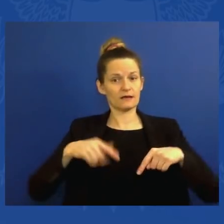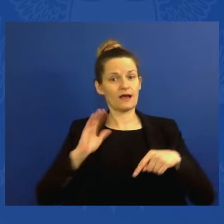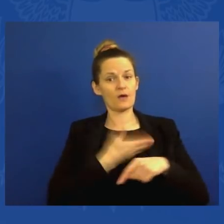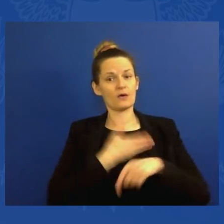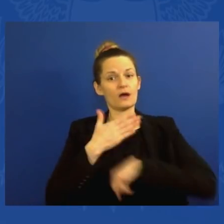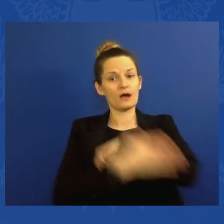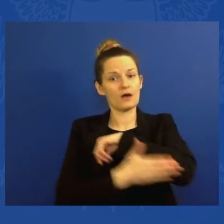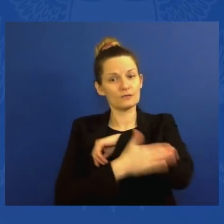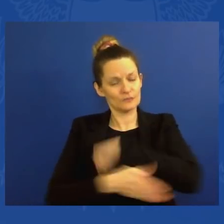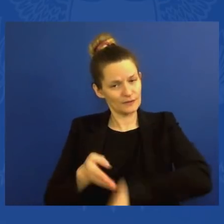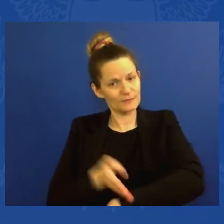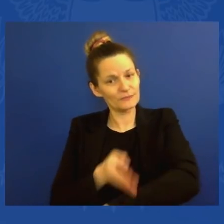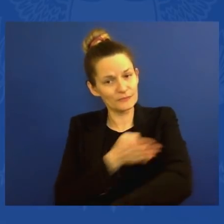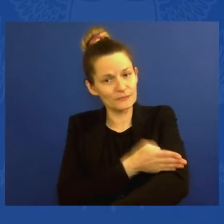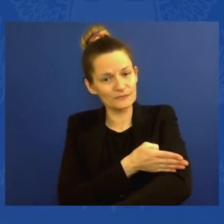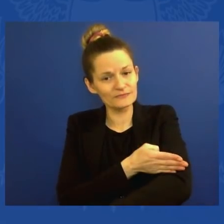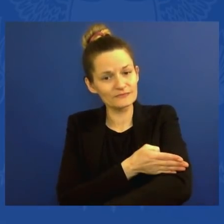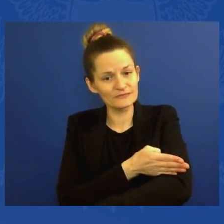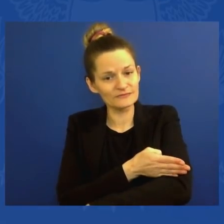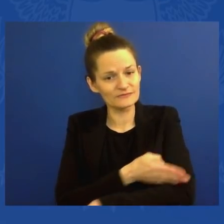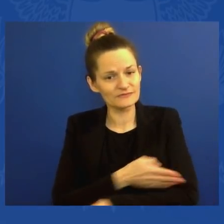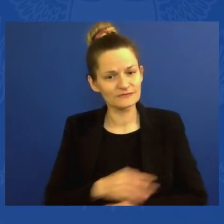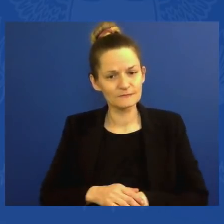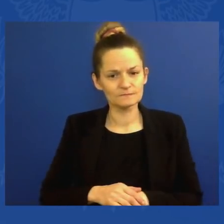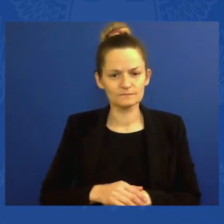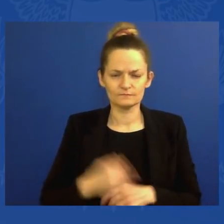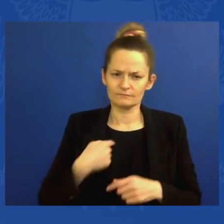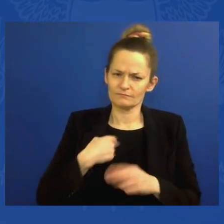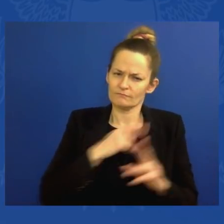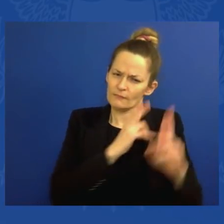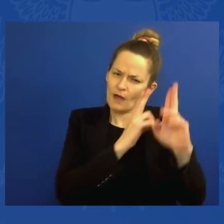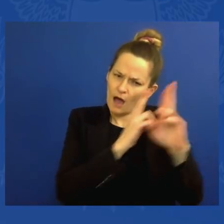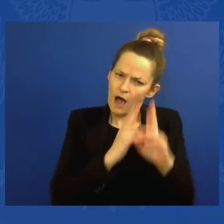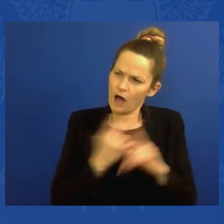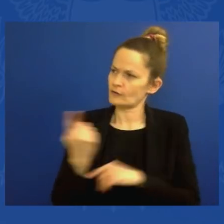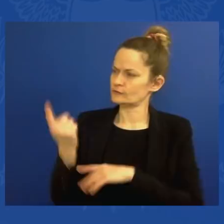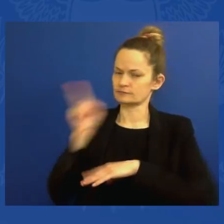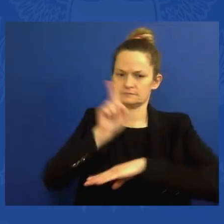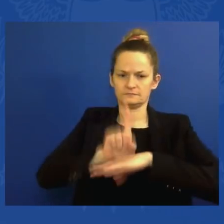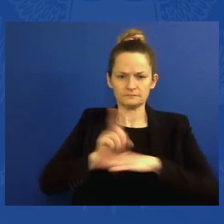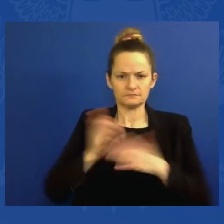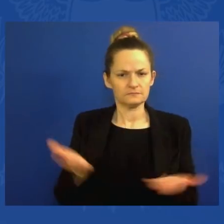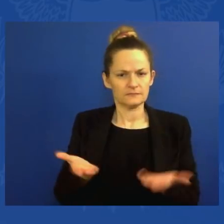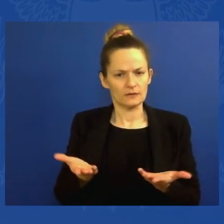to represent our next speaker, IBEW member Johnny Lee.